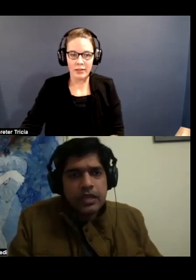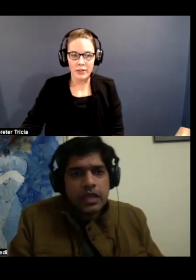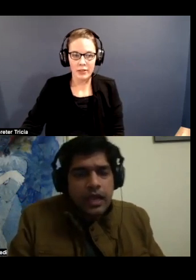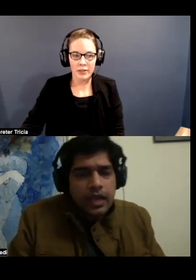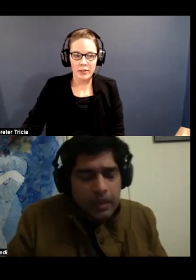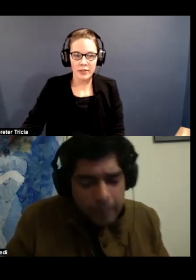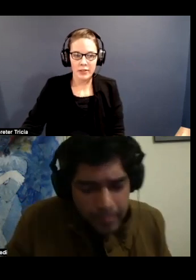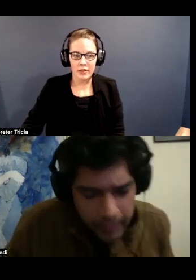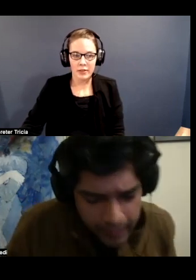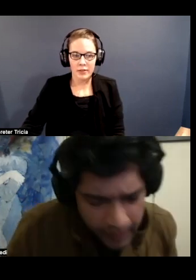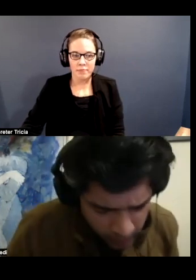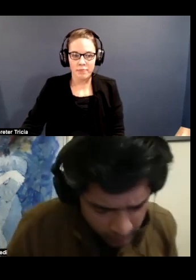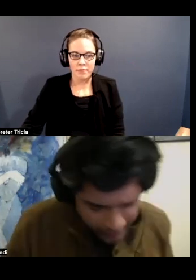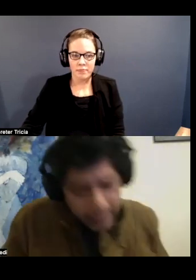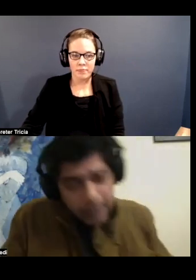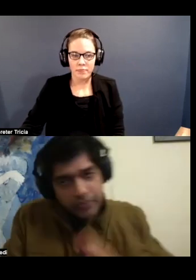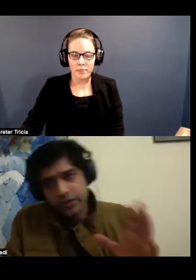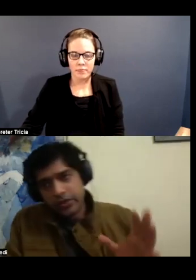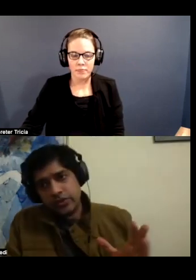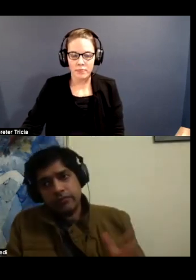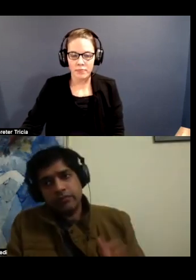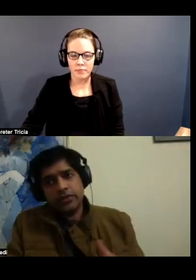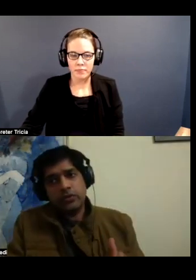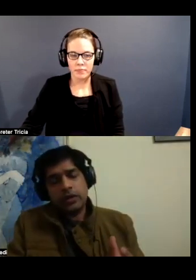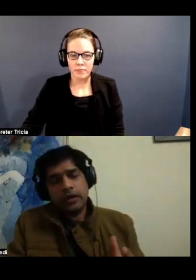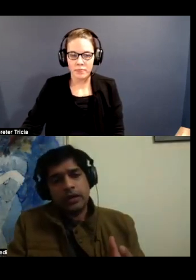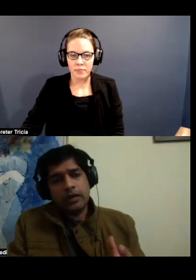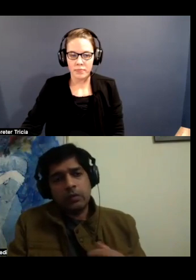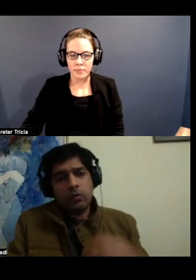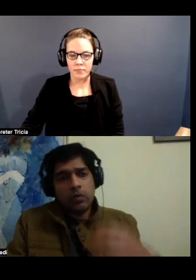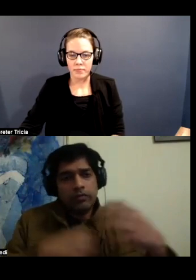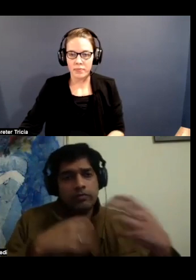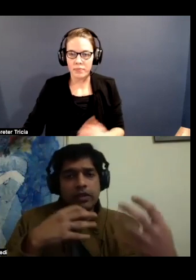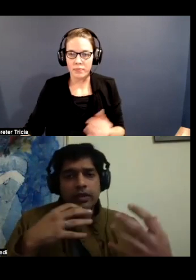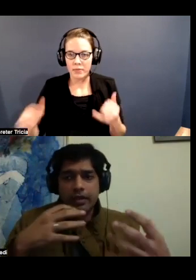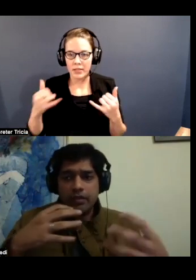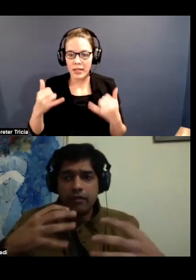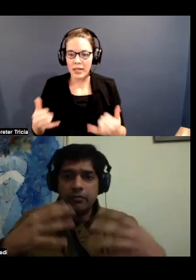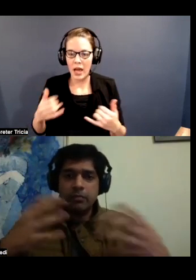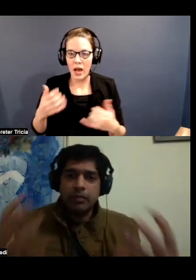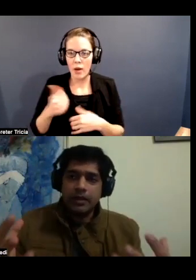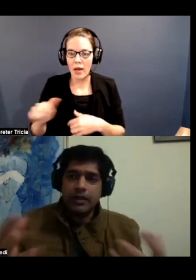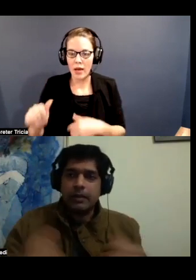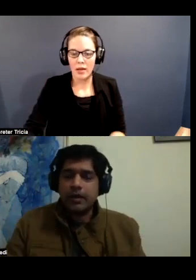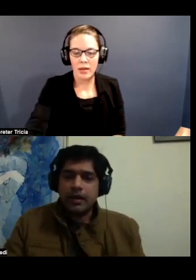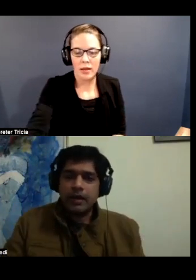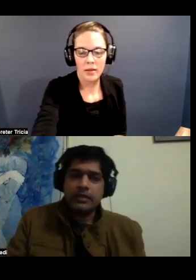Now, like any presentation that we do, what we kind of have to build up is